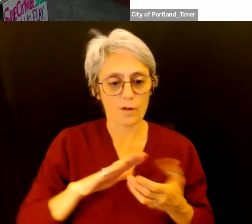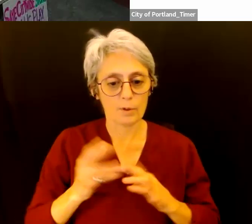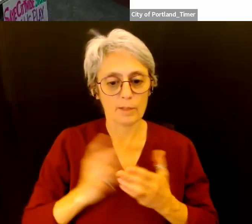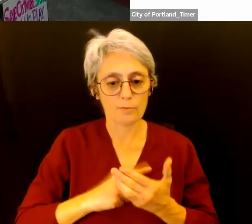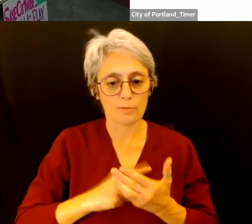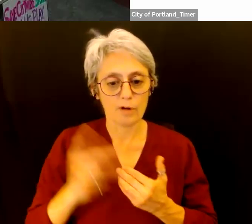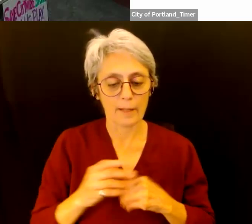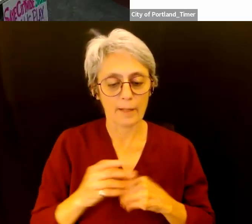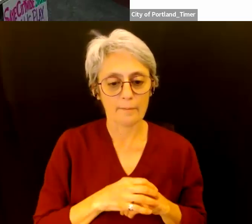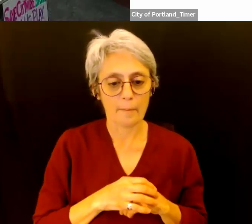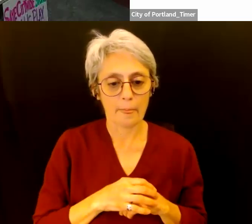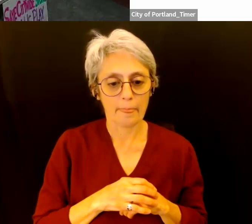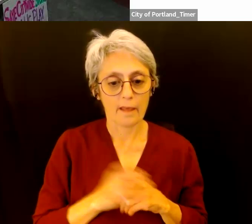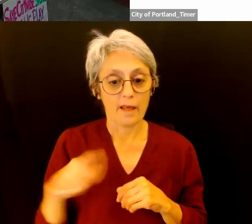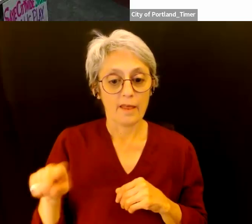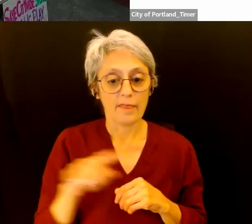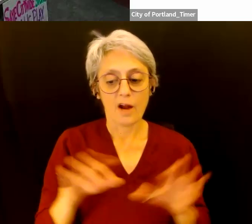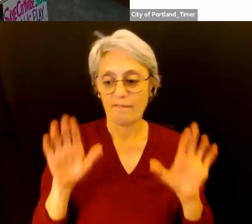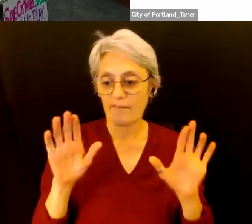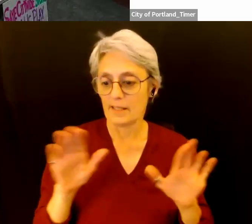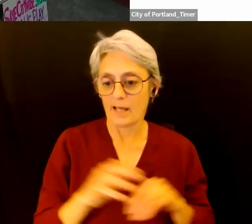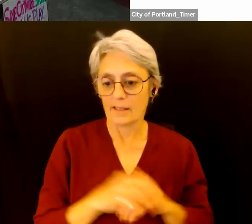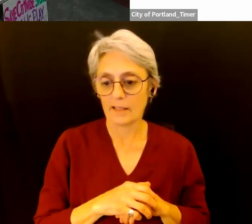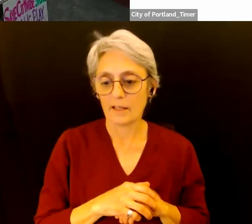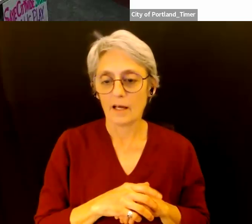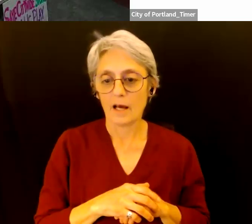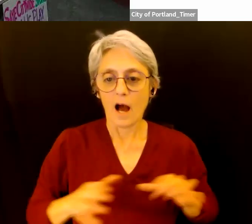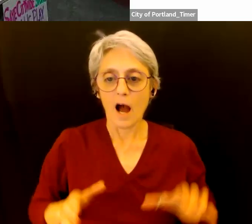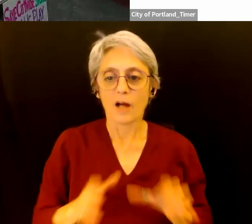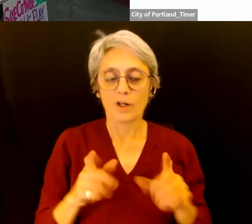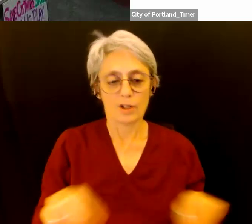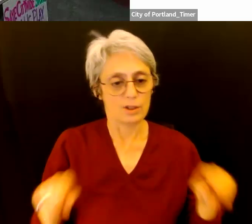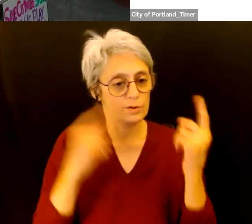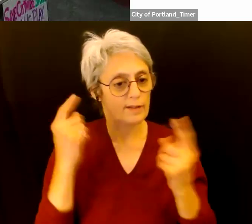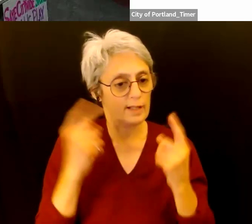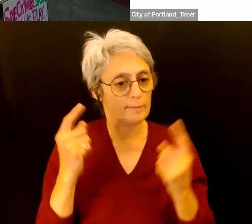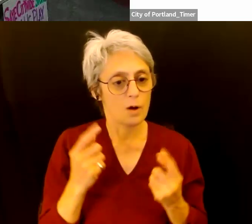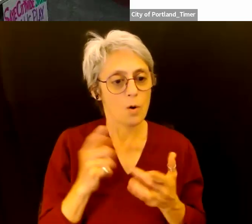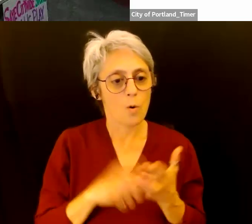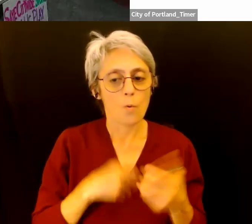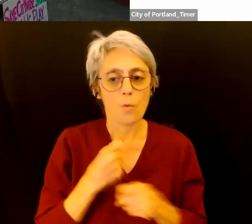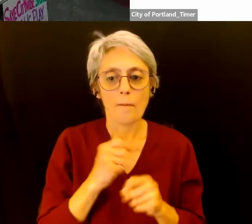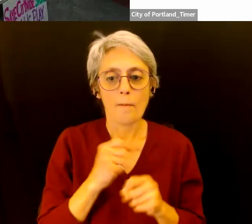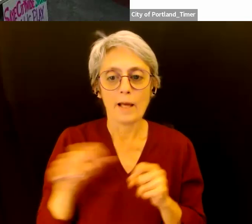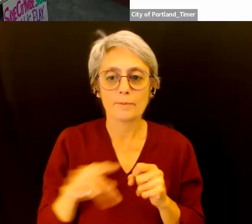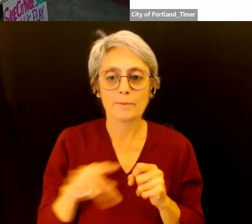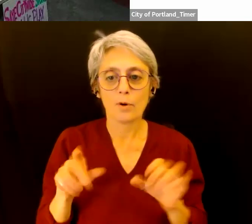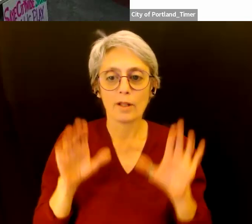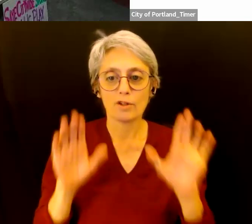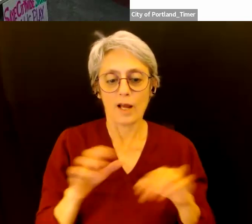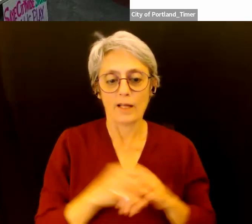They are fantastic and i would urge you to think about what makes Portland great because it hasn't been the easiest place to live.